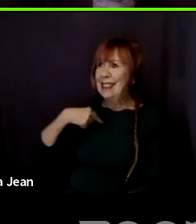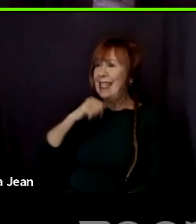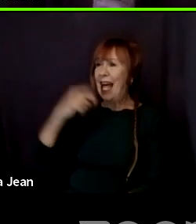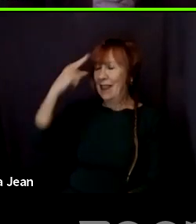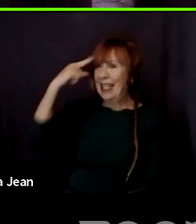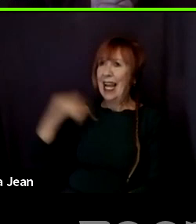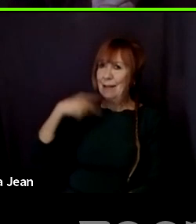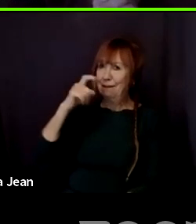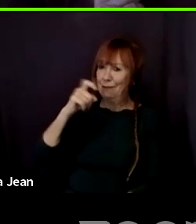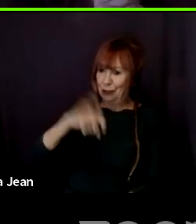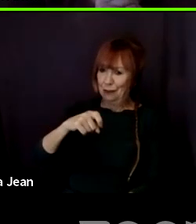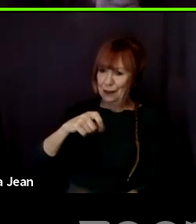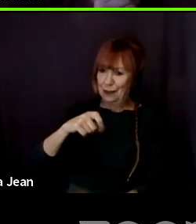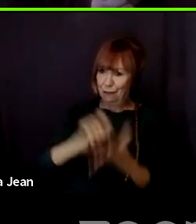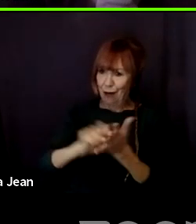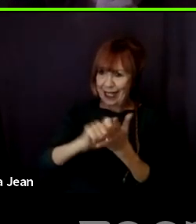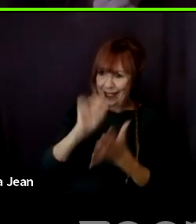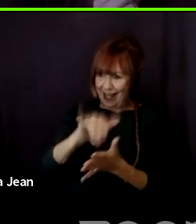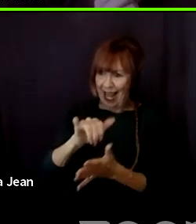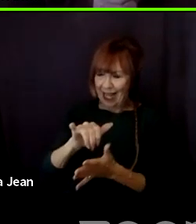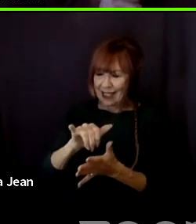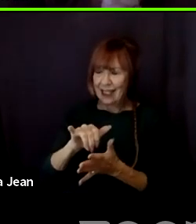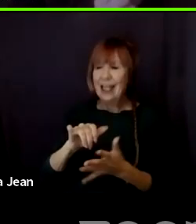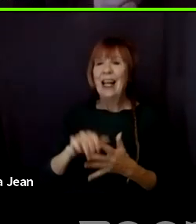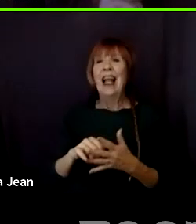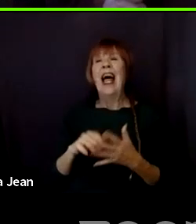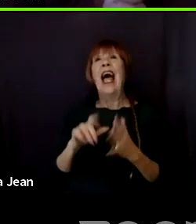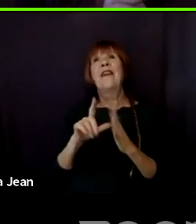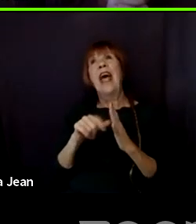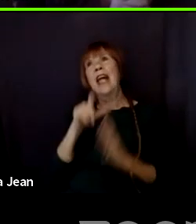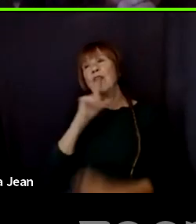And after fumbling around in my early 20s,